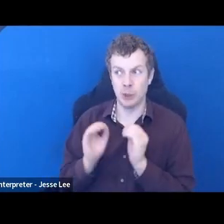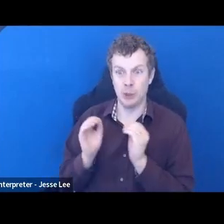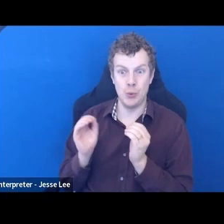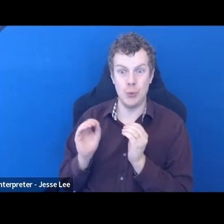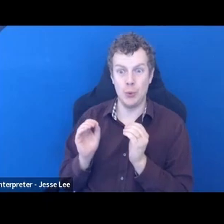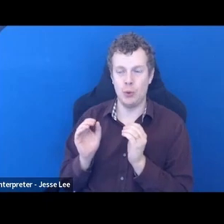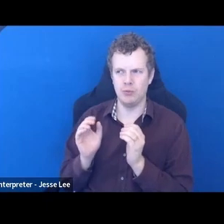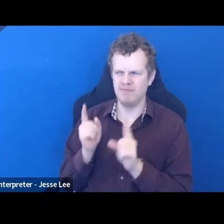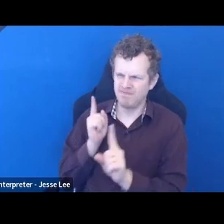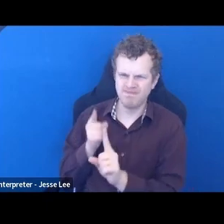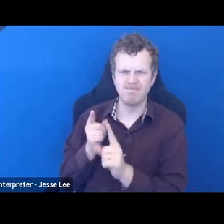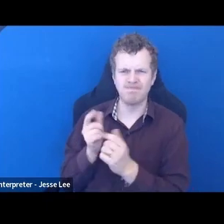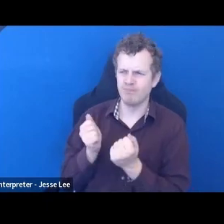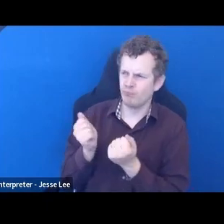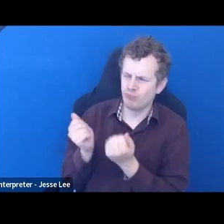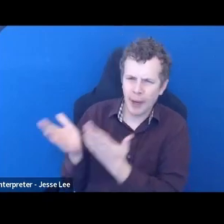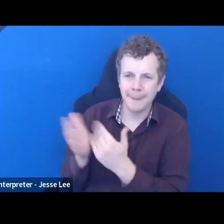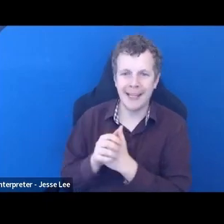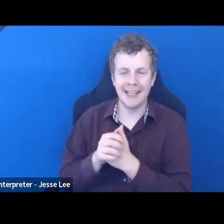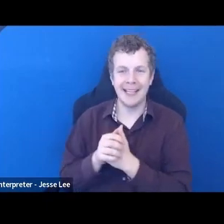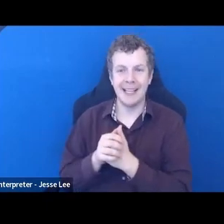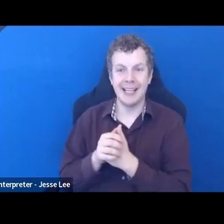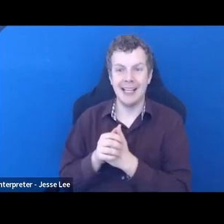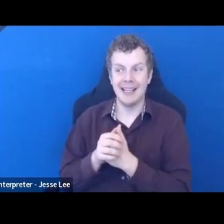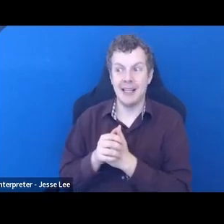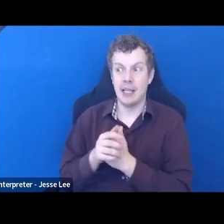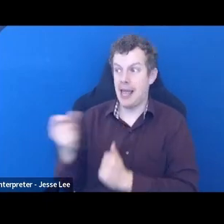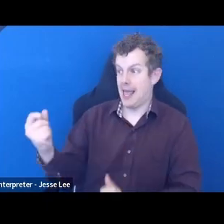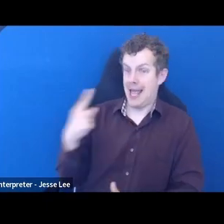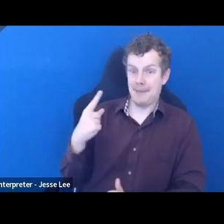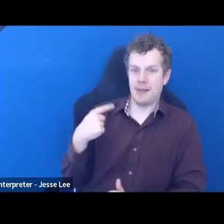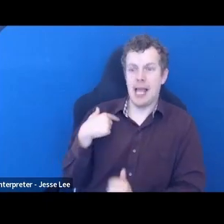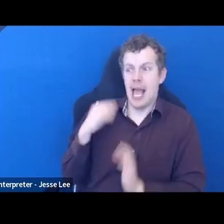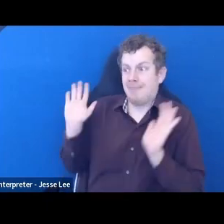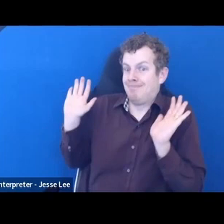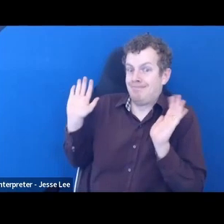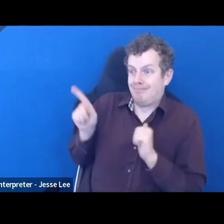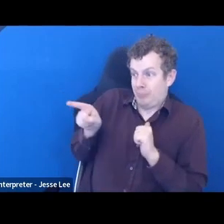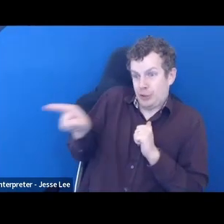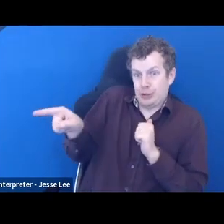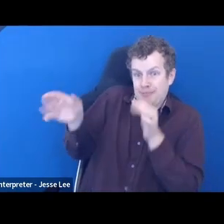So we probably put a lot back on them meaning the parents, and probably expect them